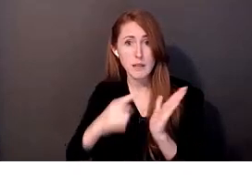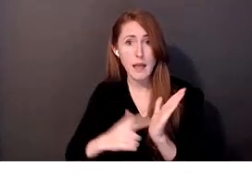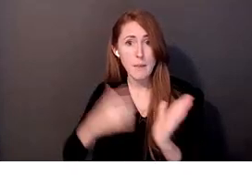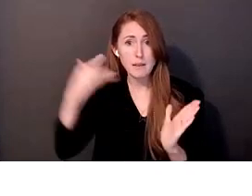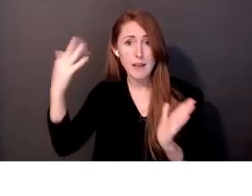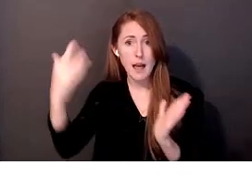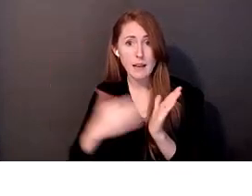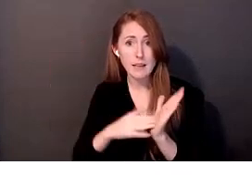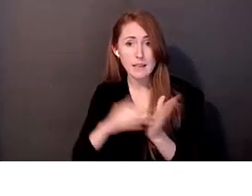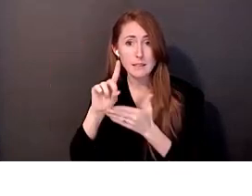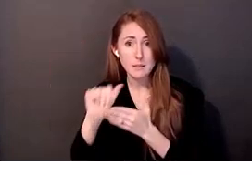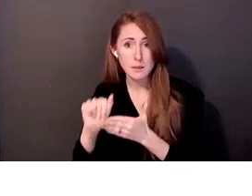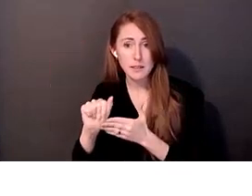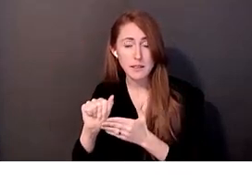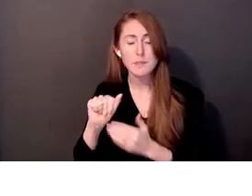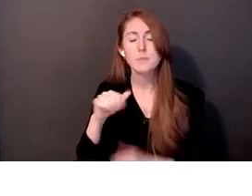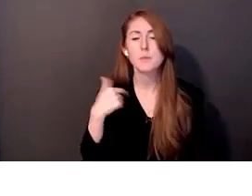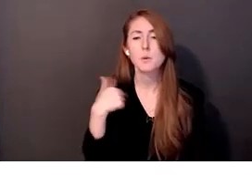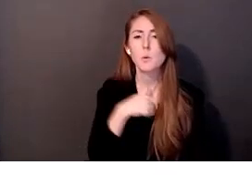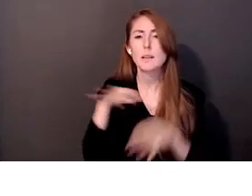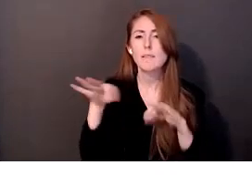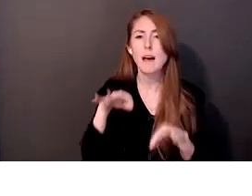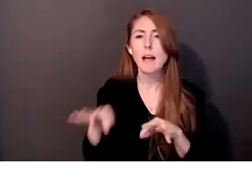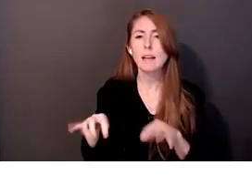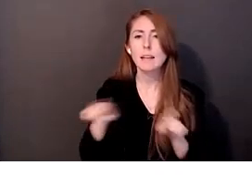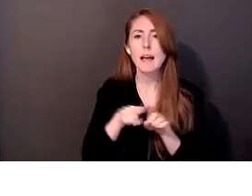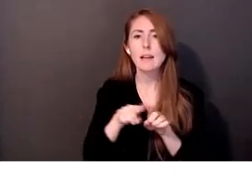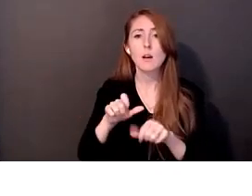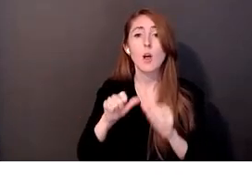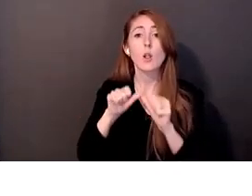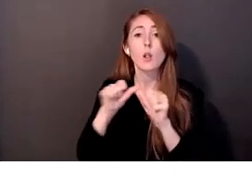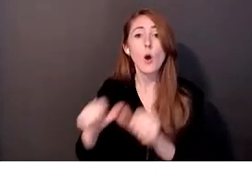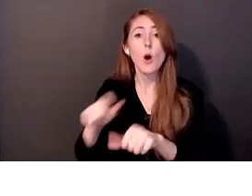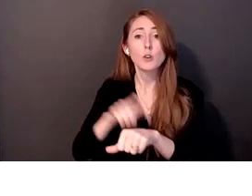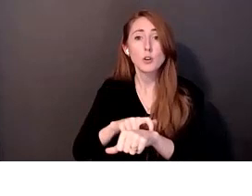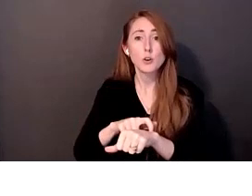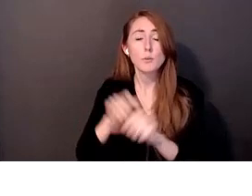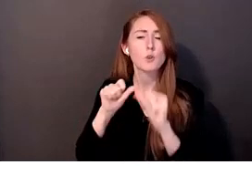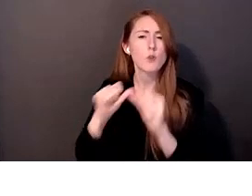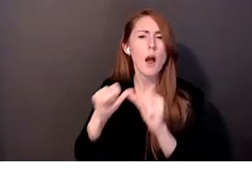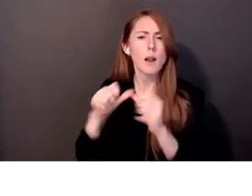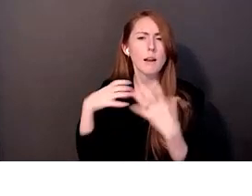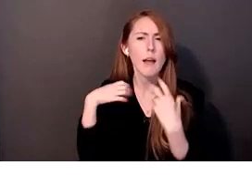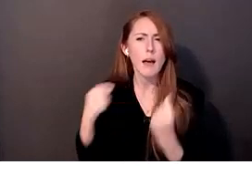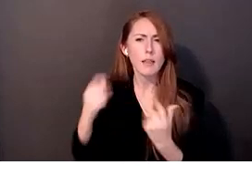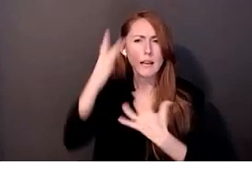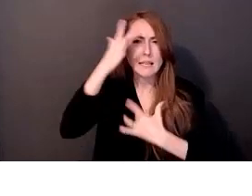ACED defines it as long-term or chronic health conditions that are characterized by periods